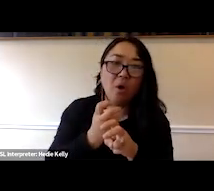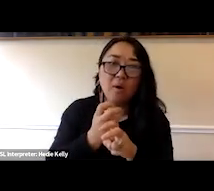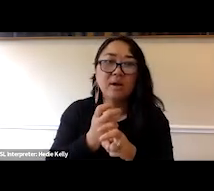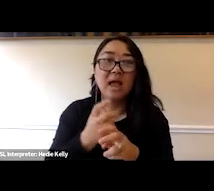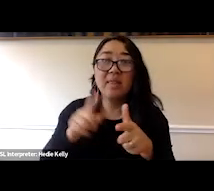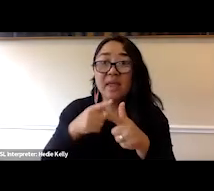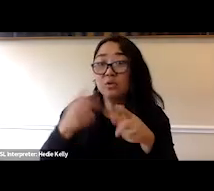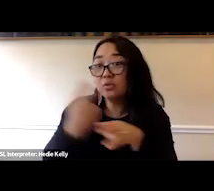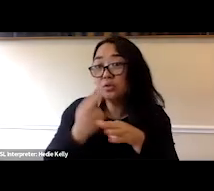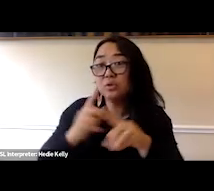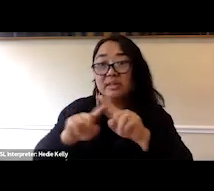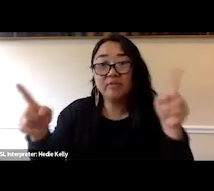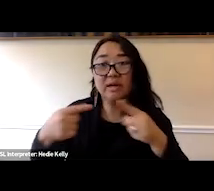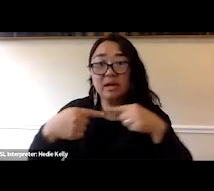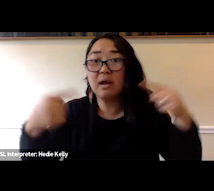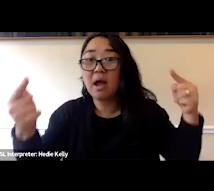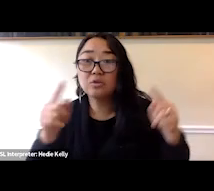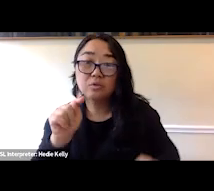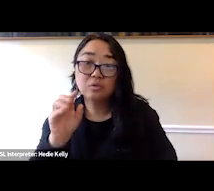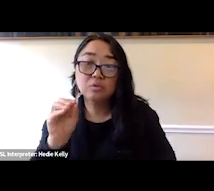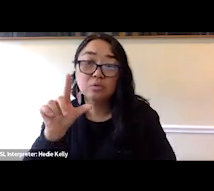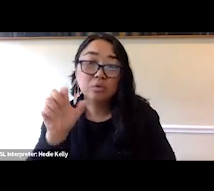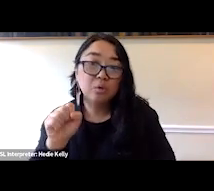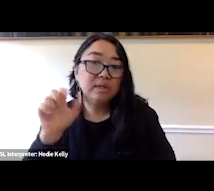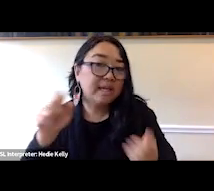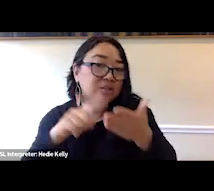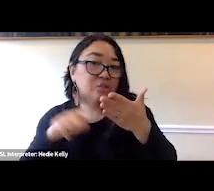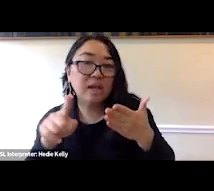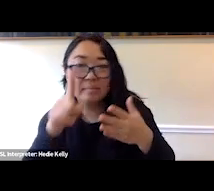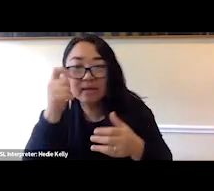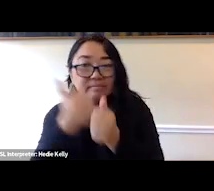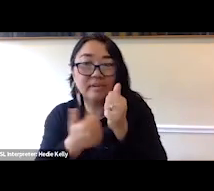because not all of us are really great at spotting it just at first glance.